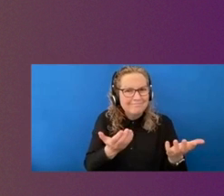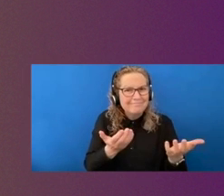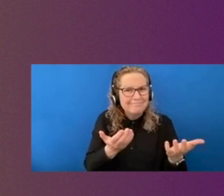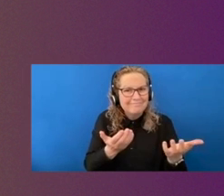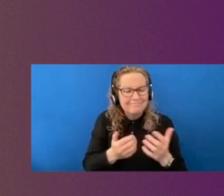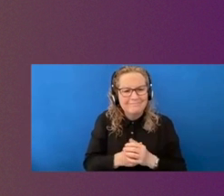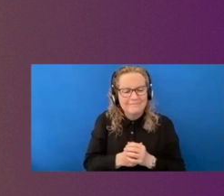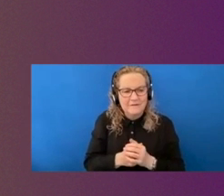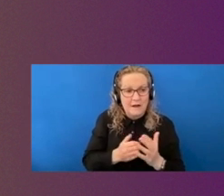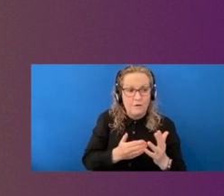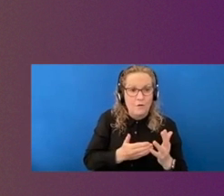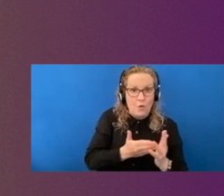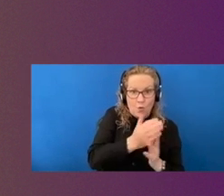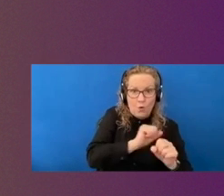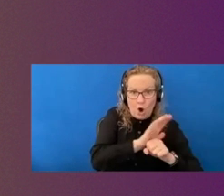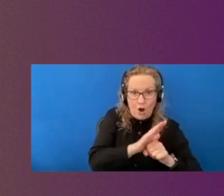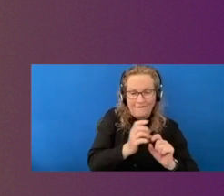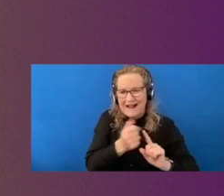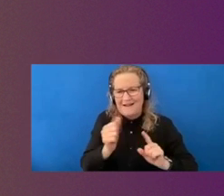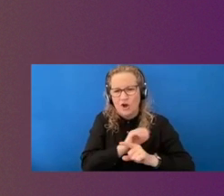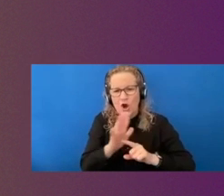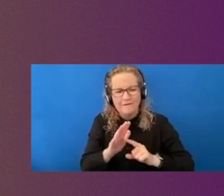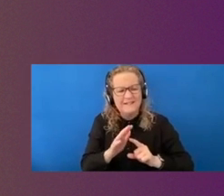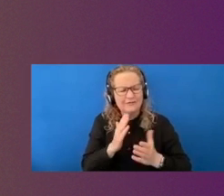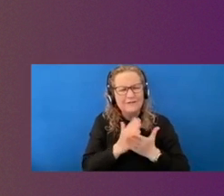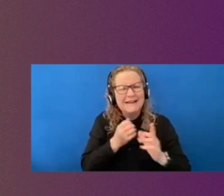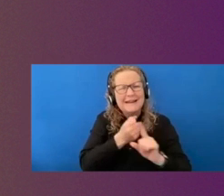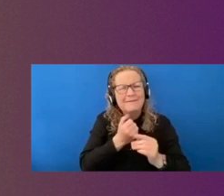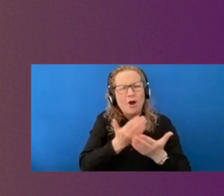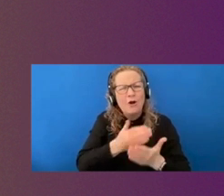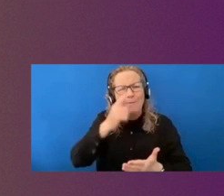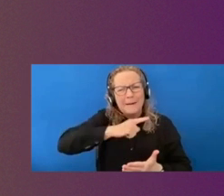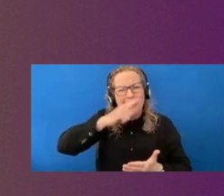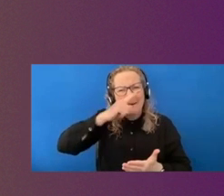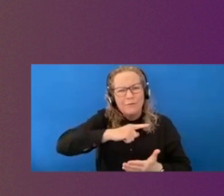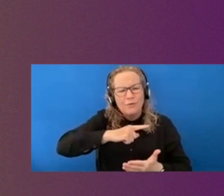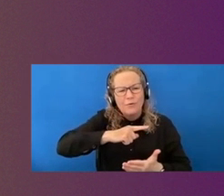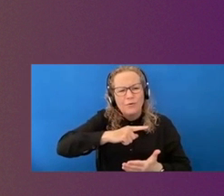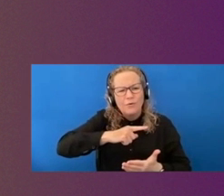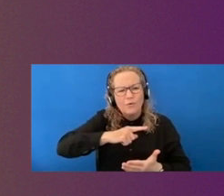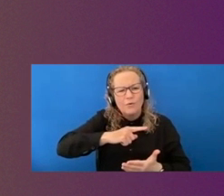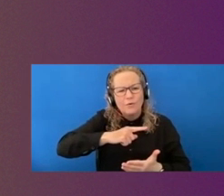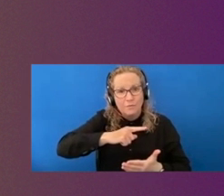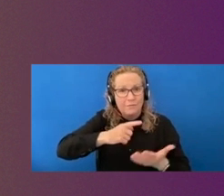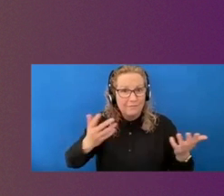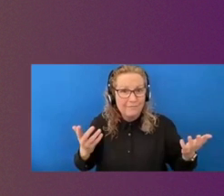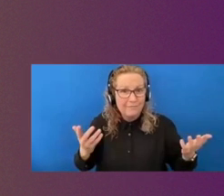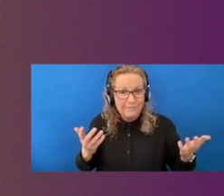coverage um and so that expectation concerns me an example is working from home you know all of